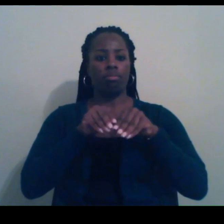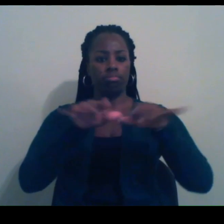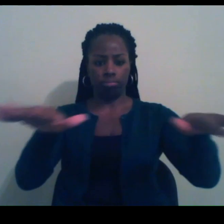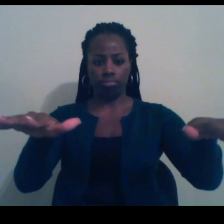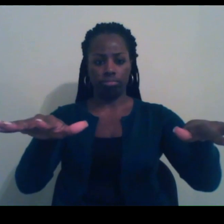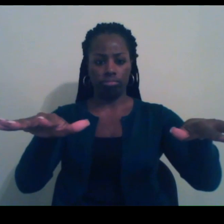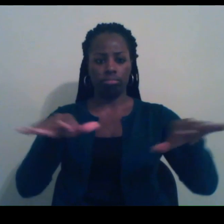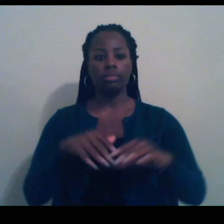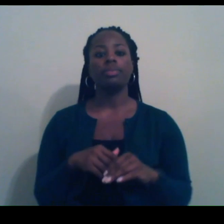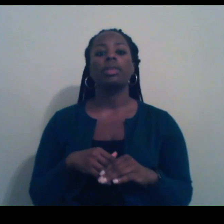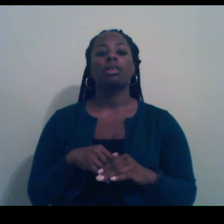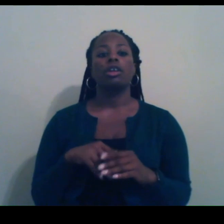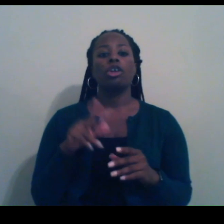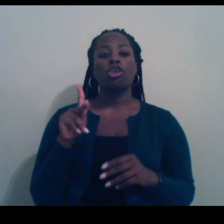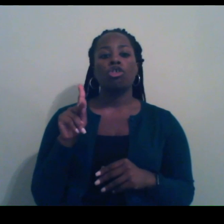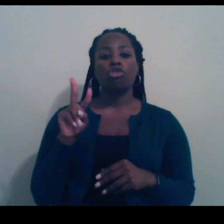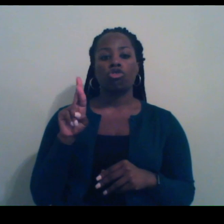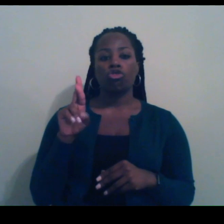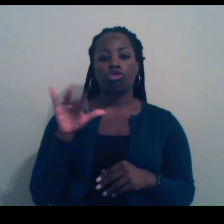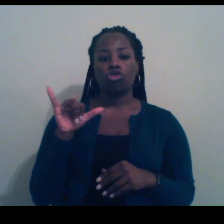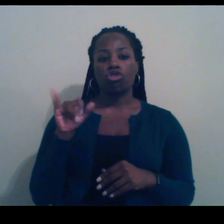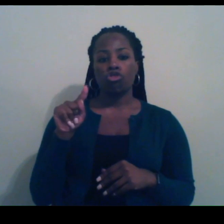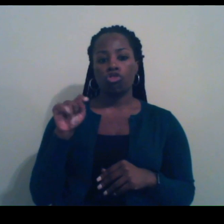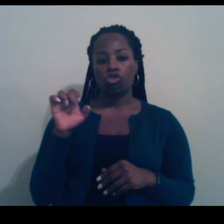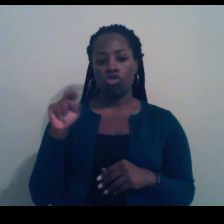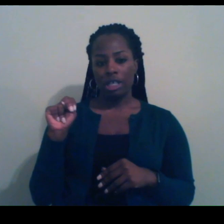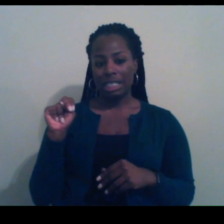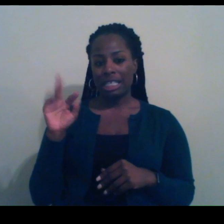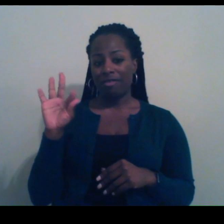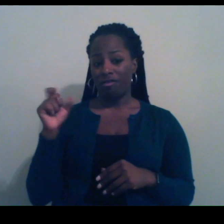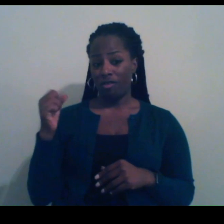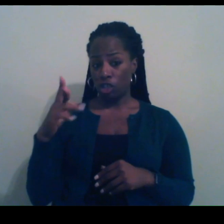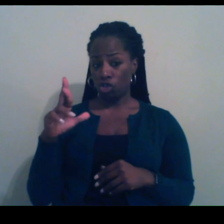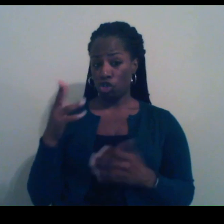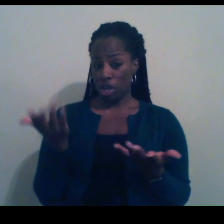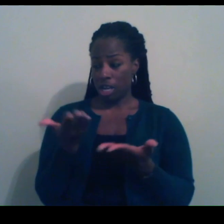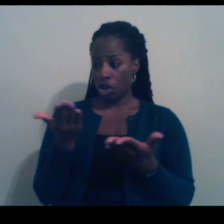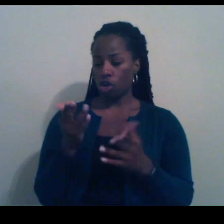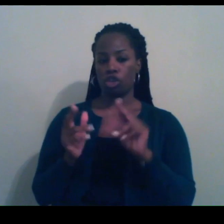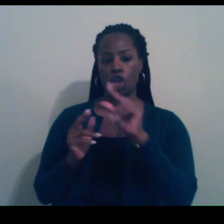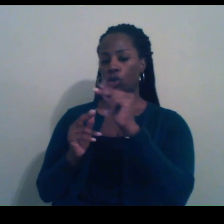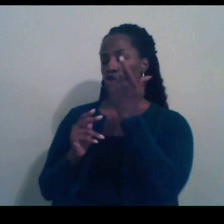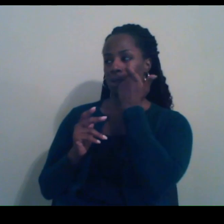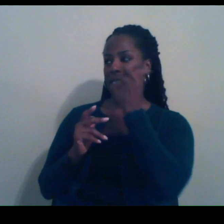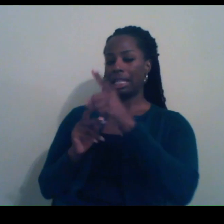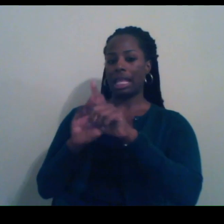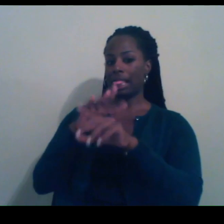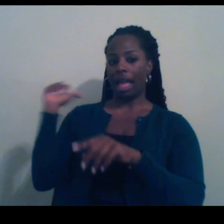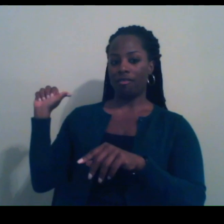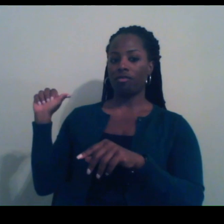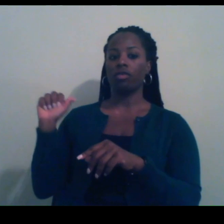Kristin Fisher Kristin Fisher here she walked out let me go let me go with Hallie Jackson